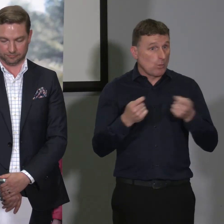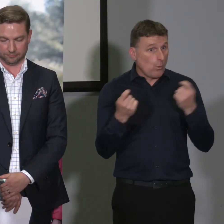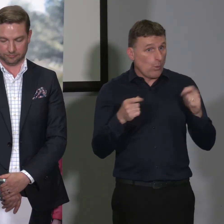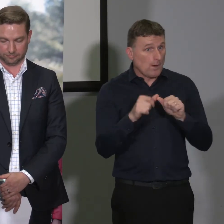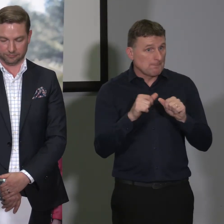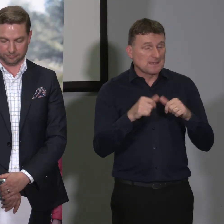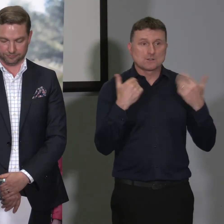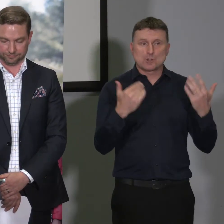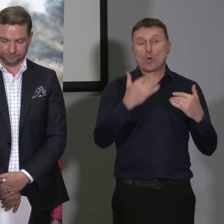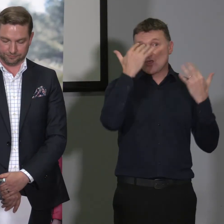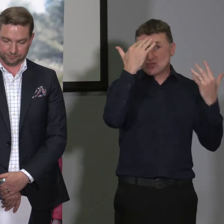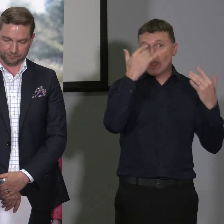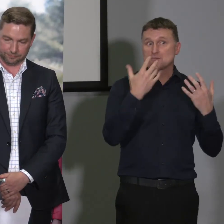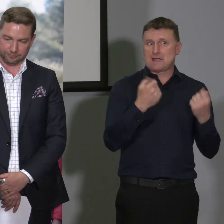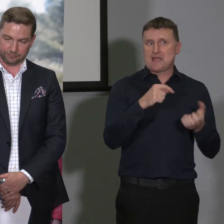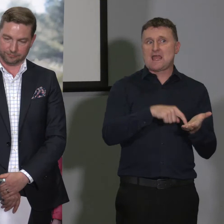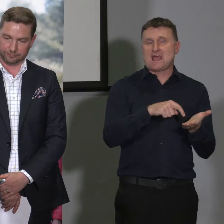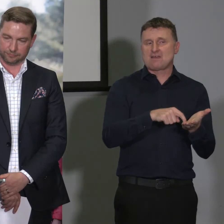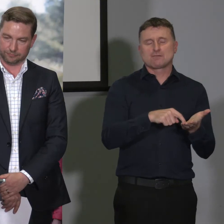vaccine. Does not a lot of data about whether that is